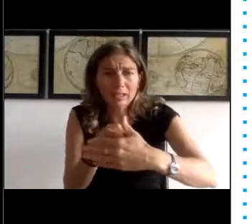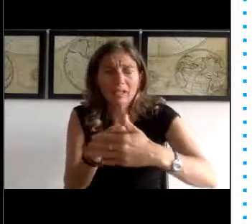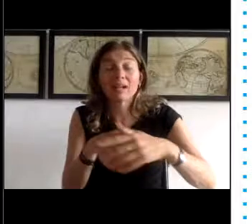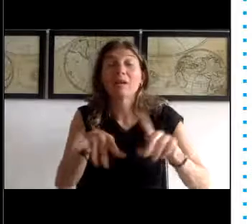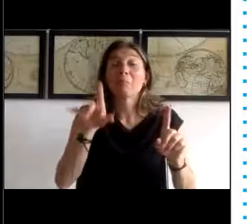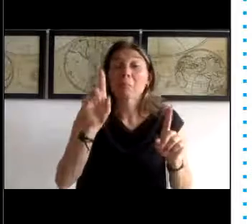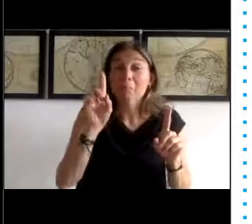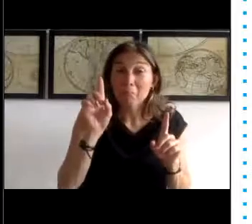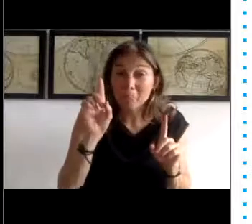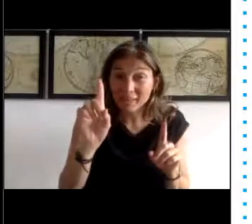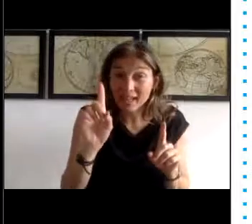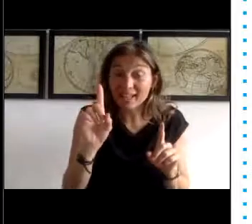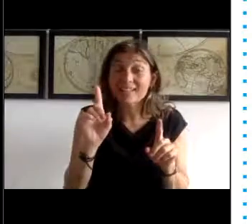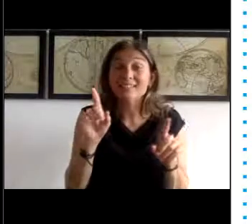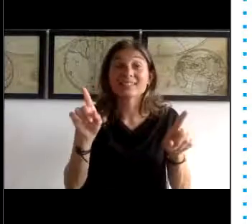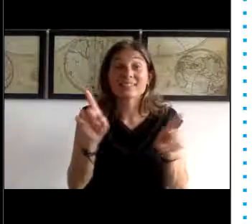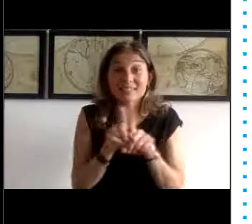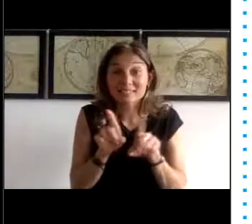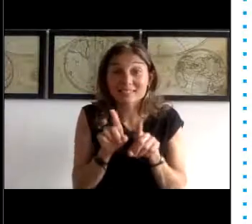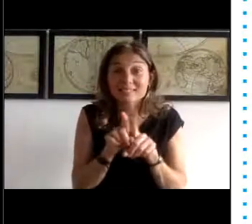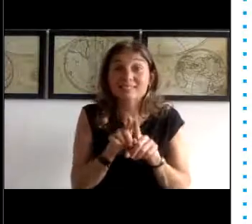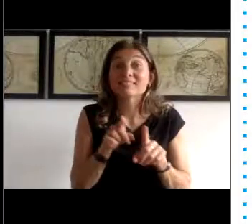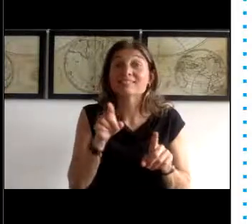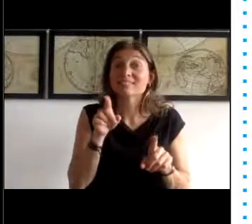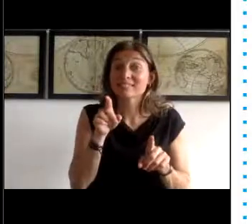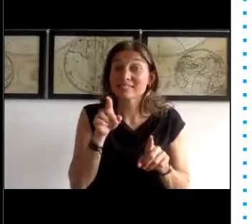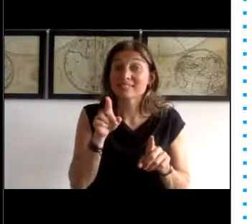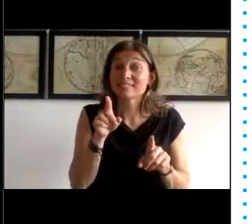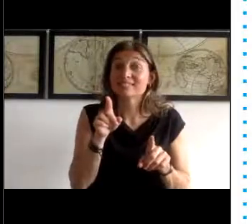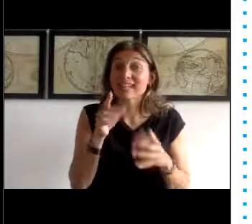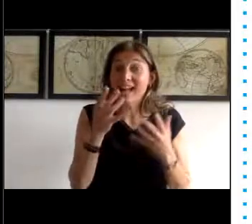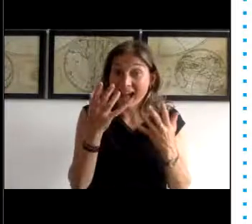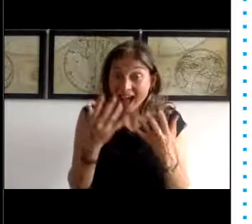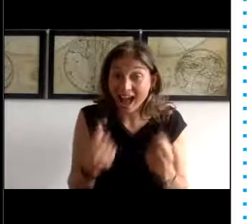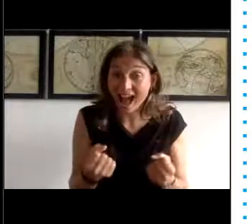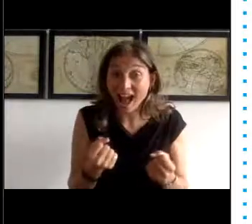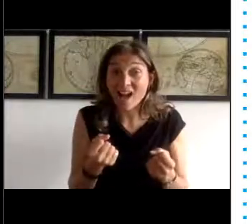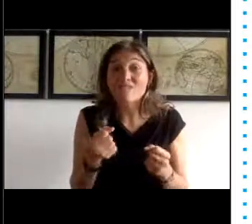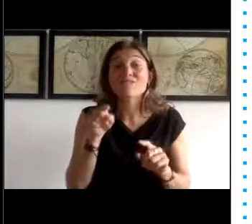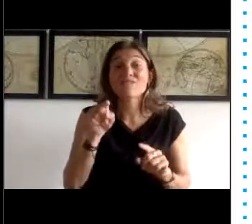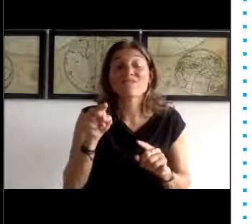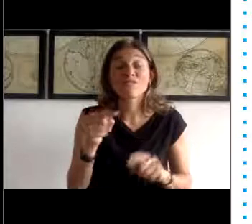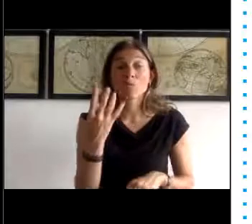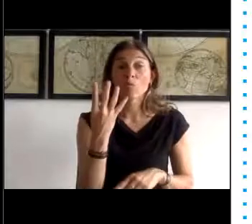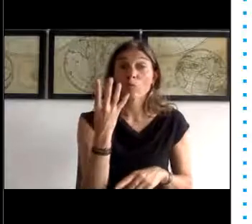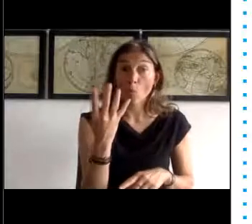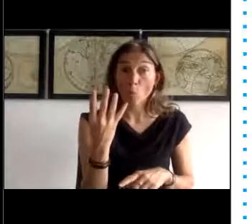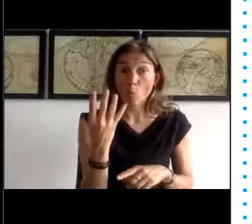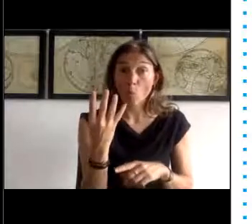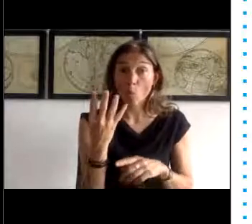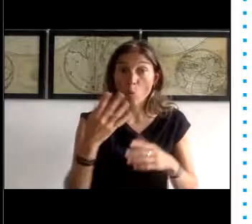identifying the proposals are putting forward inclusive elements.